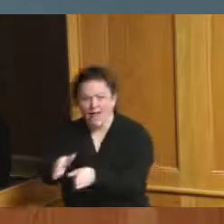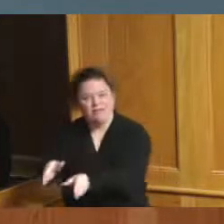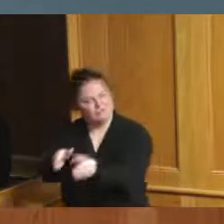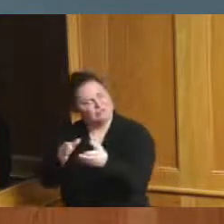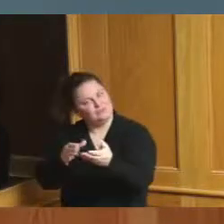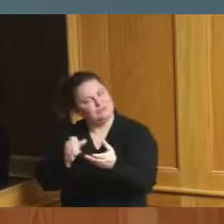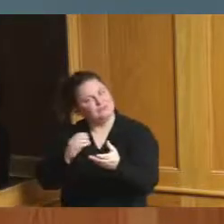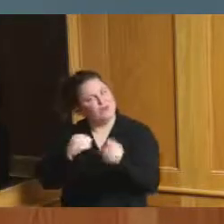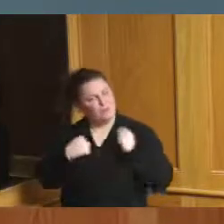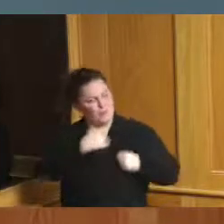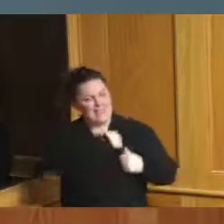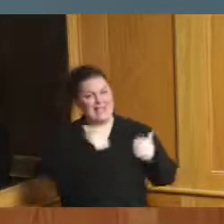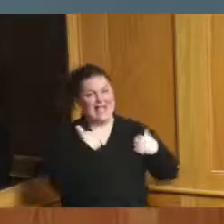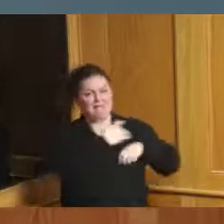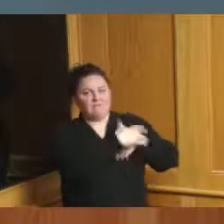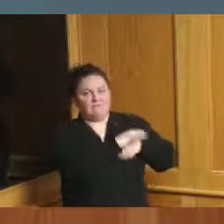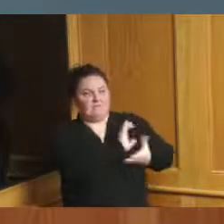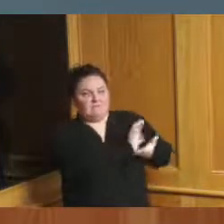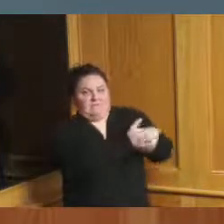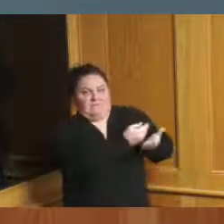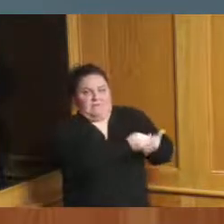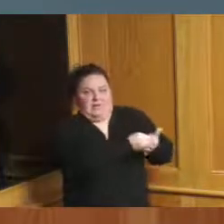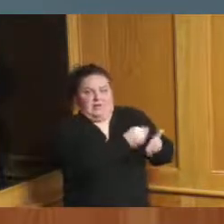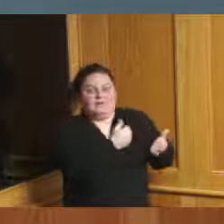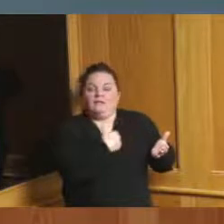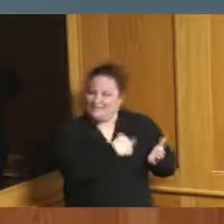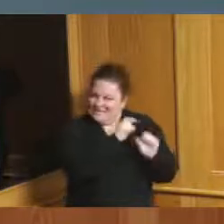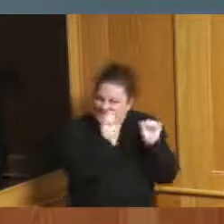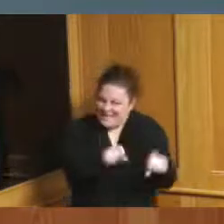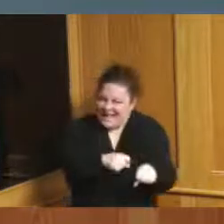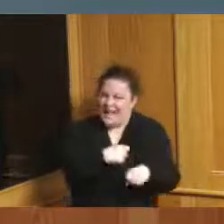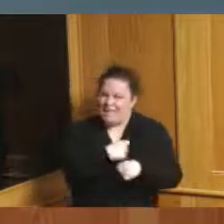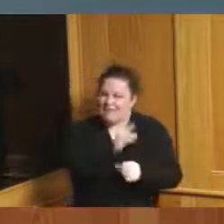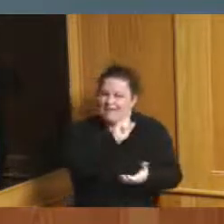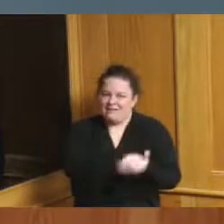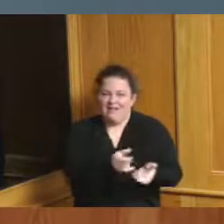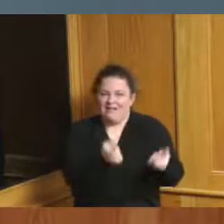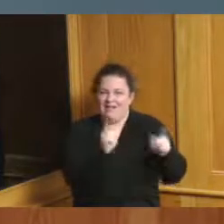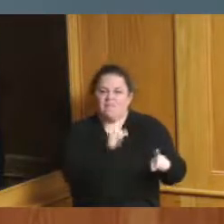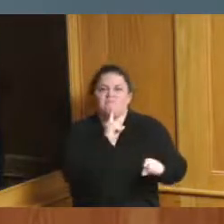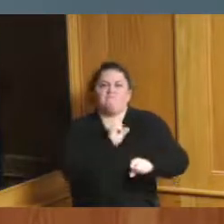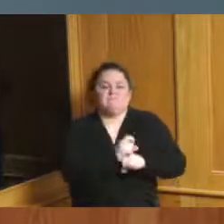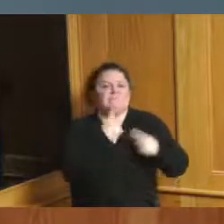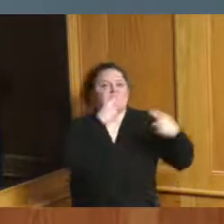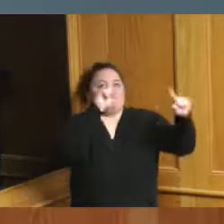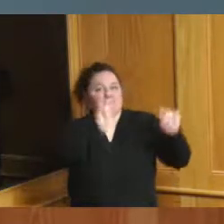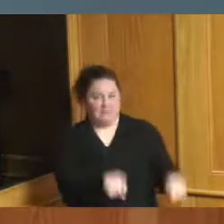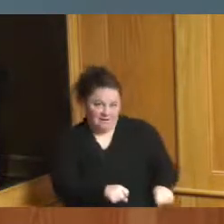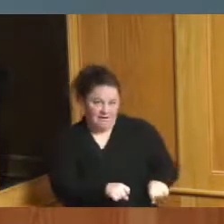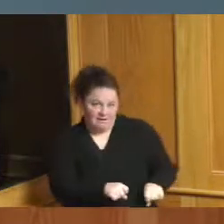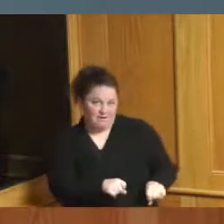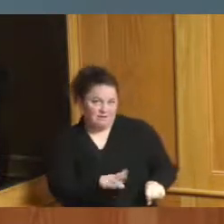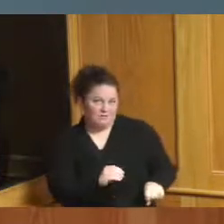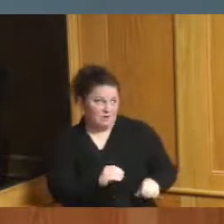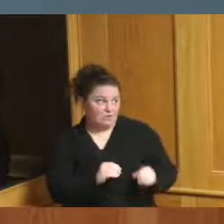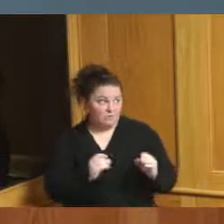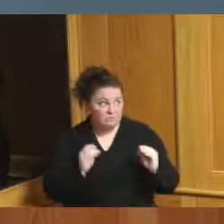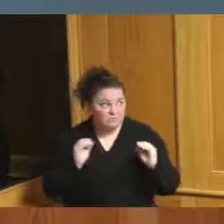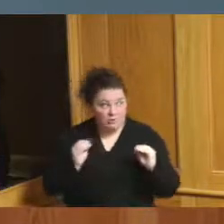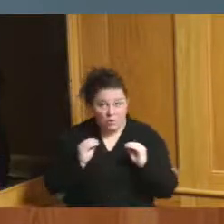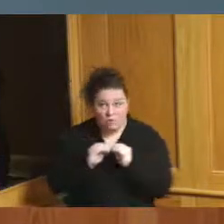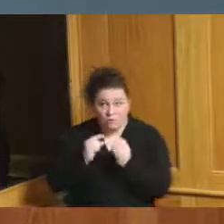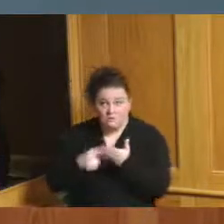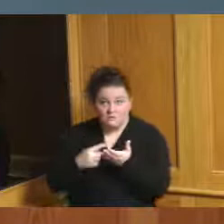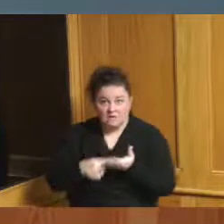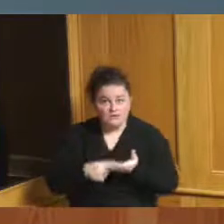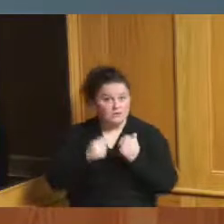to make this happen and we have the money to do it okay so no further discussion make a motion